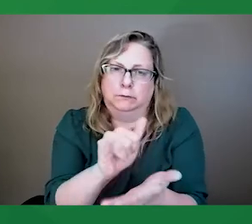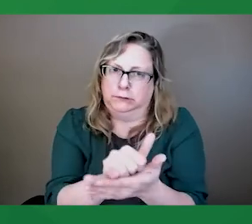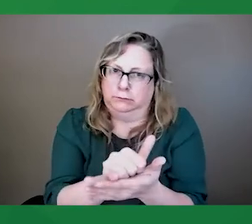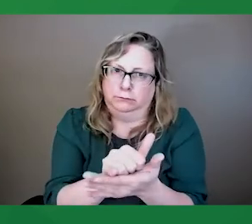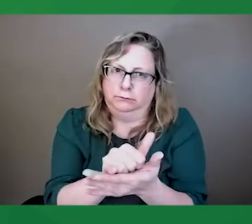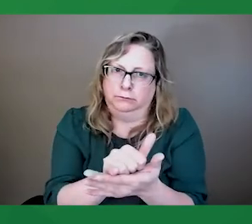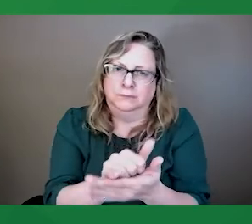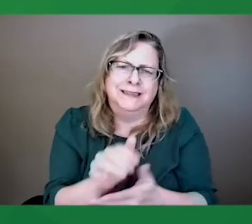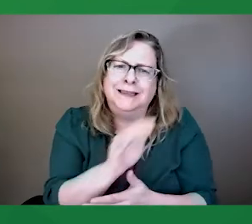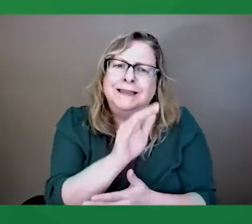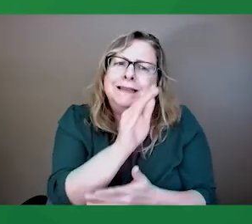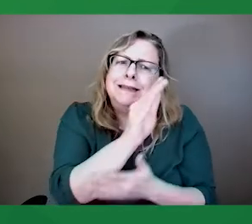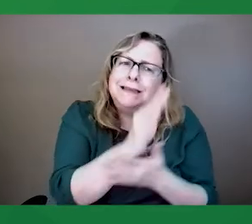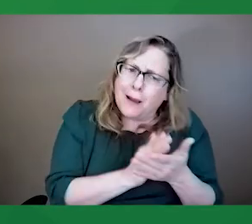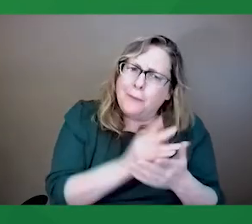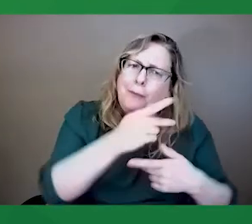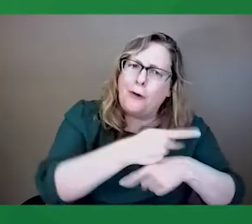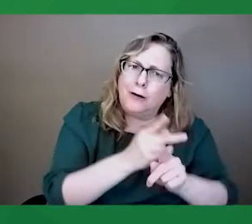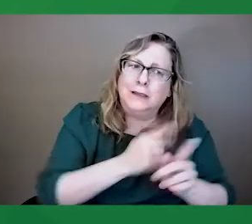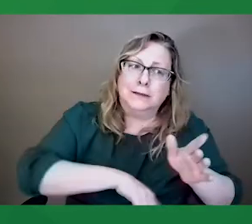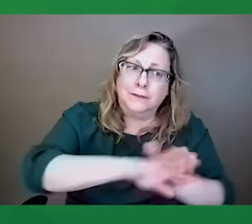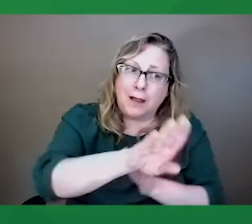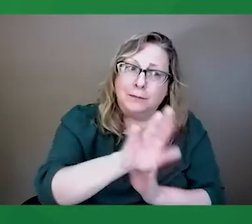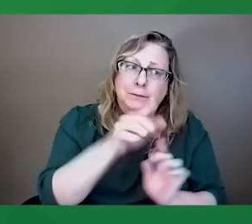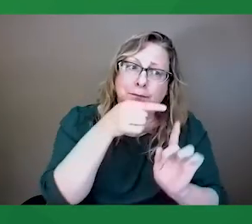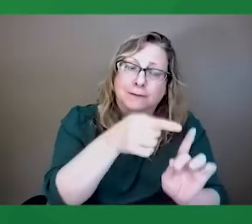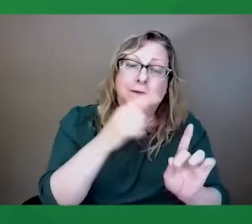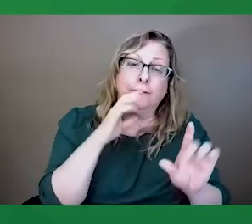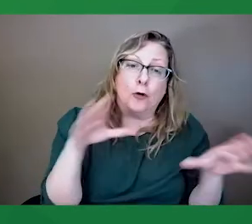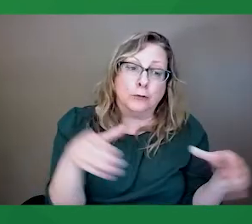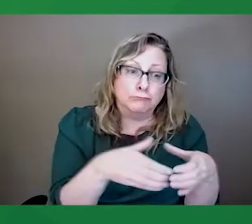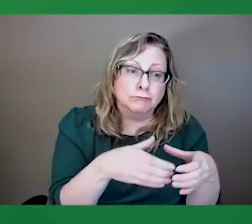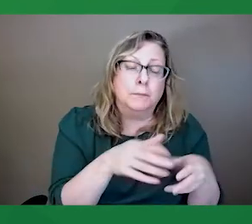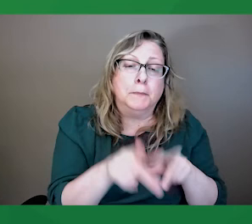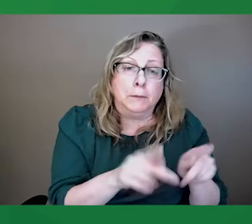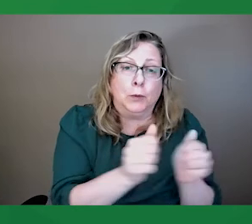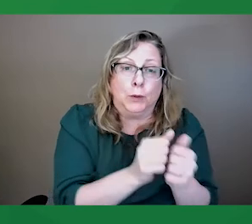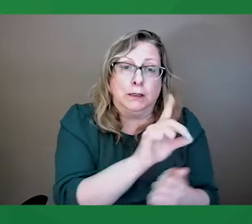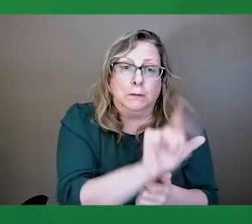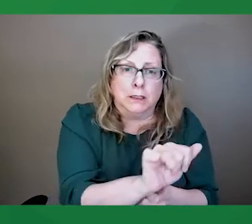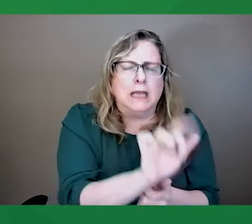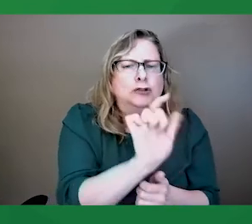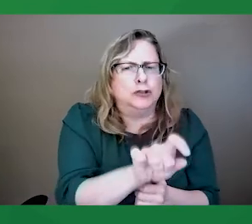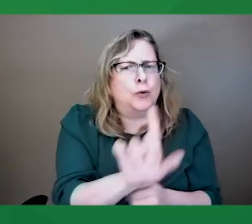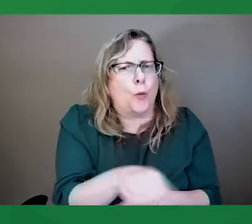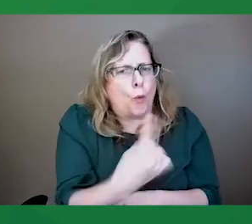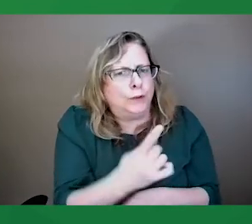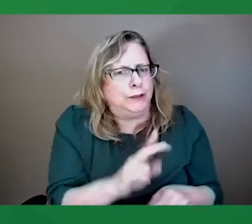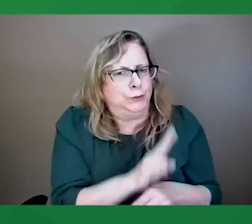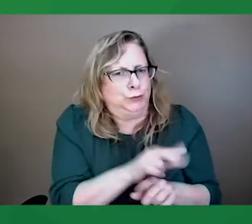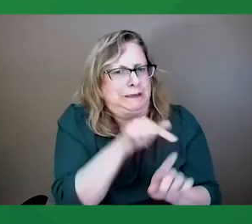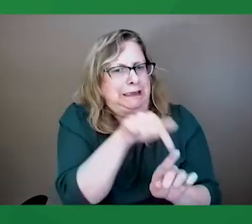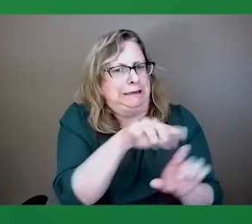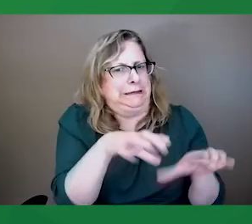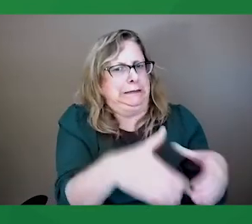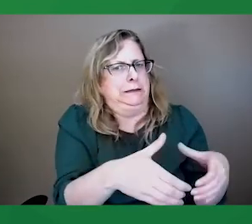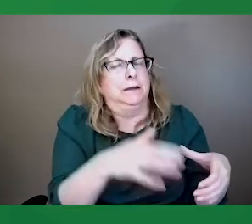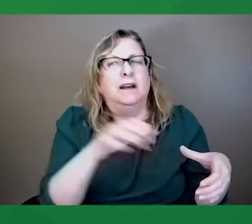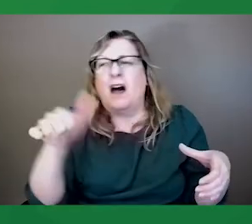A lot of products are meant for people with disabilities and only to be used by people with disabilities. And I'm not saying that every single one